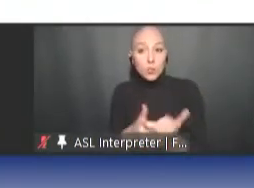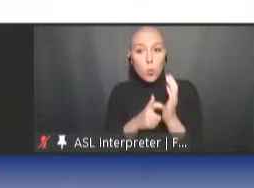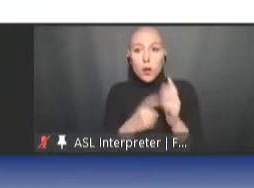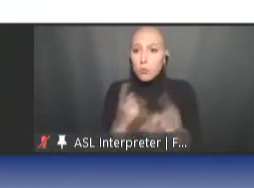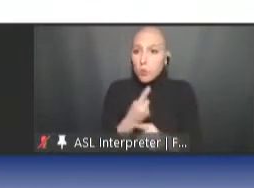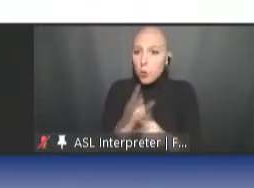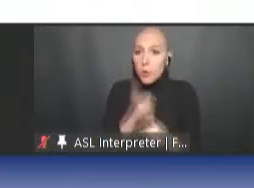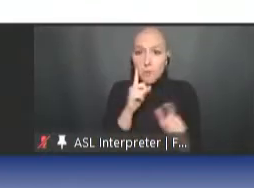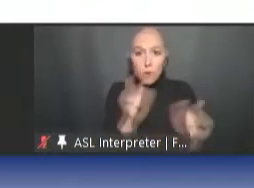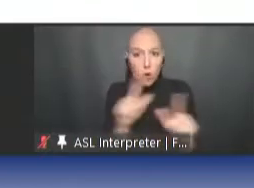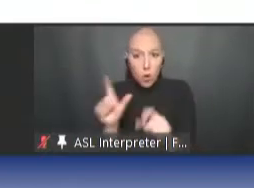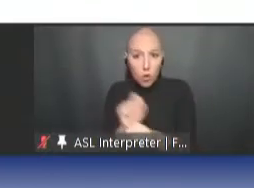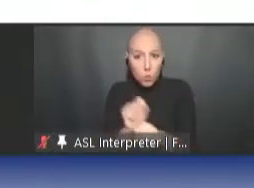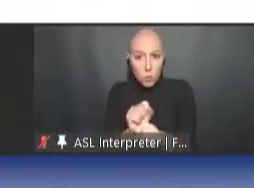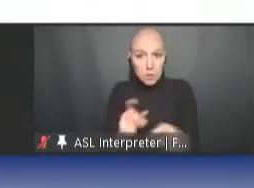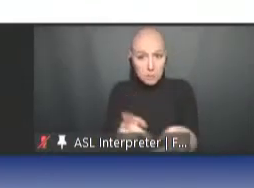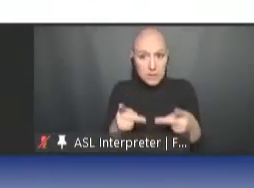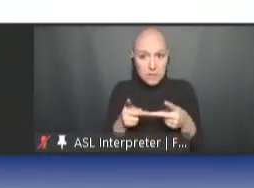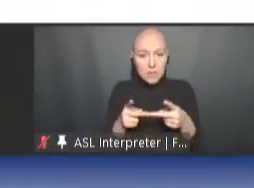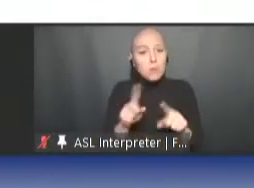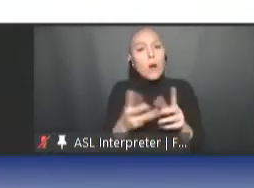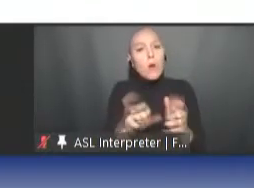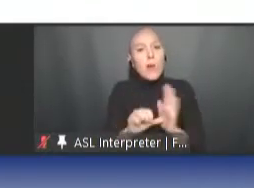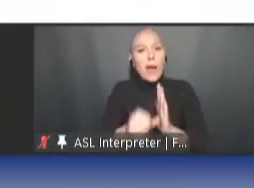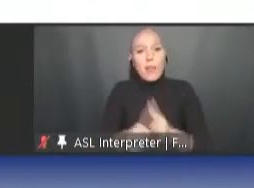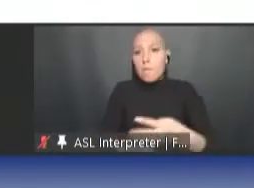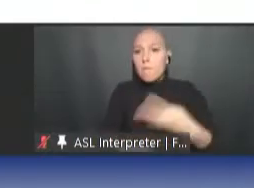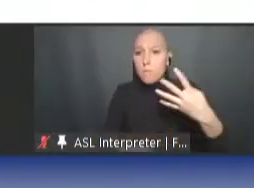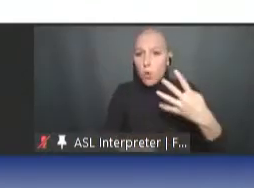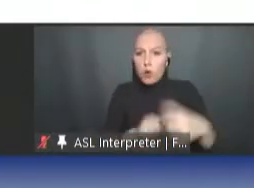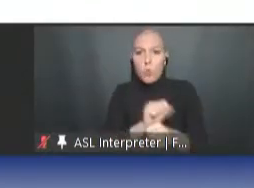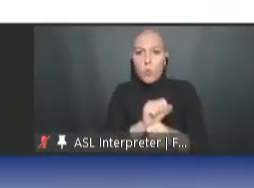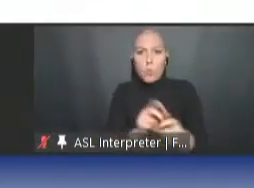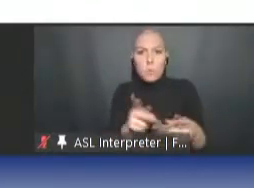in which vaccination mandates are particularly important. First, vaccination of healthcare